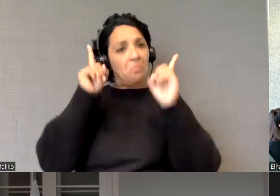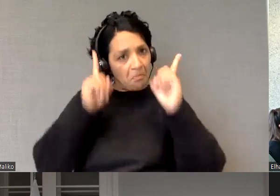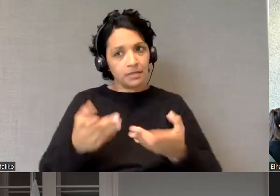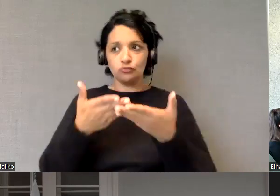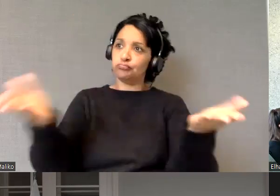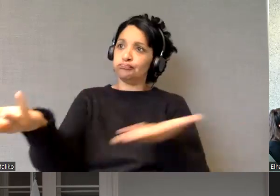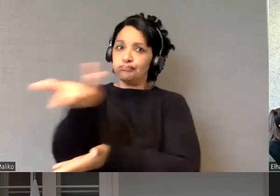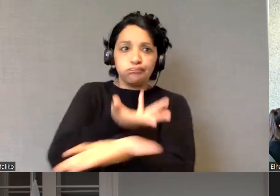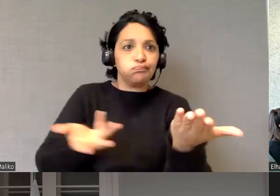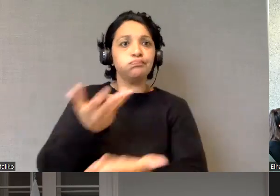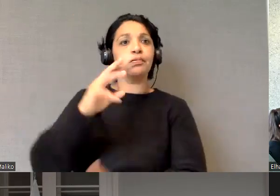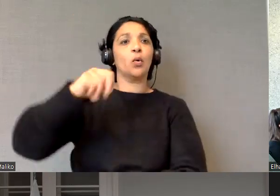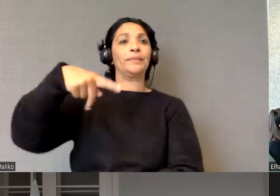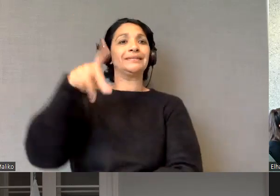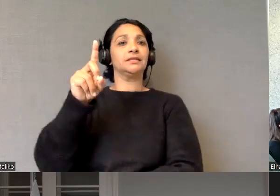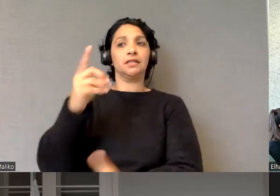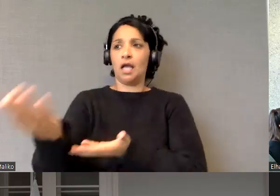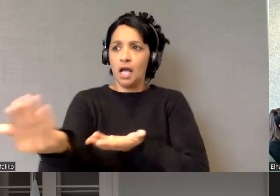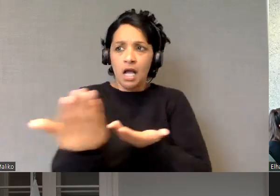This is essential to bring them out of the veil of invisibility.